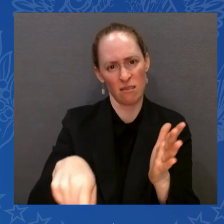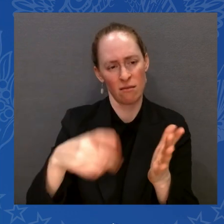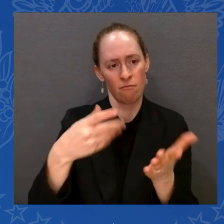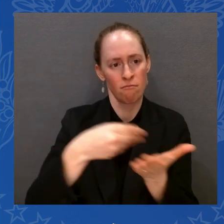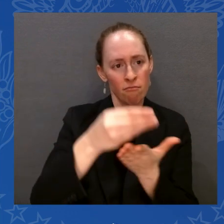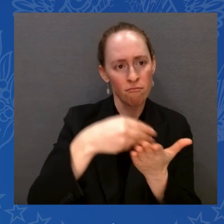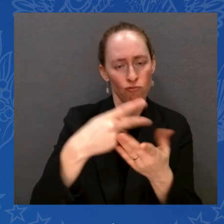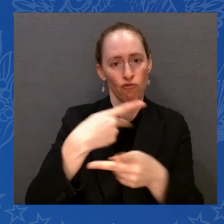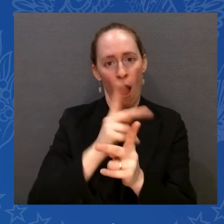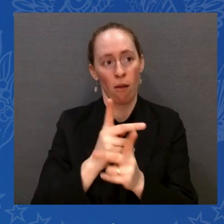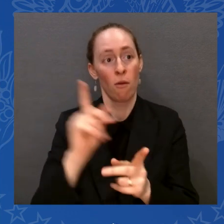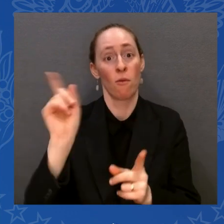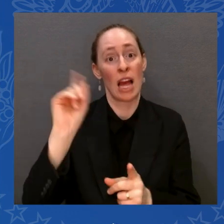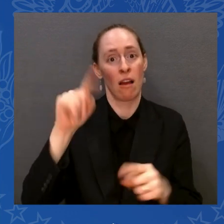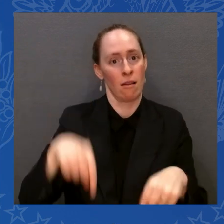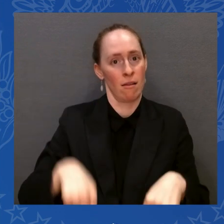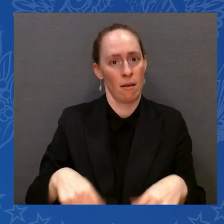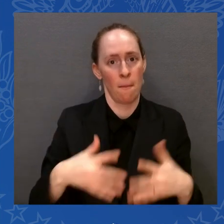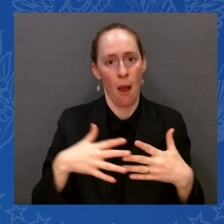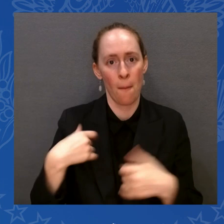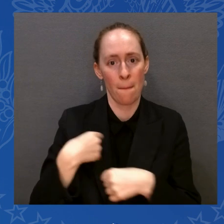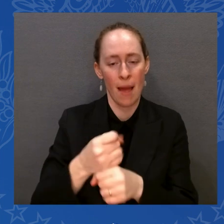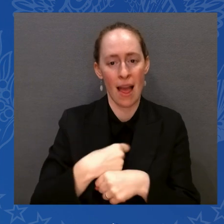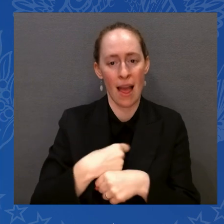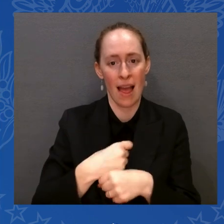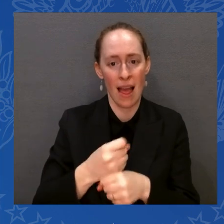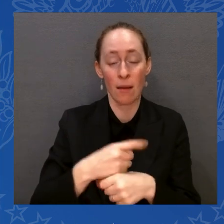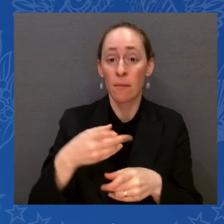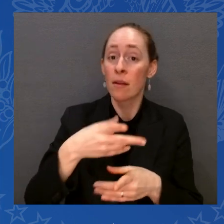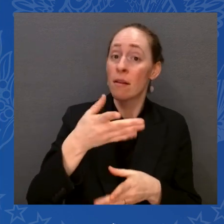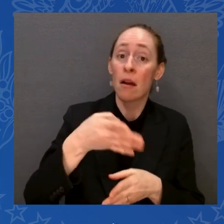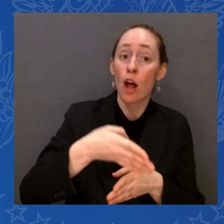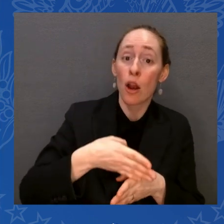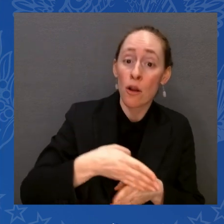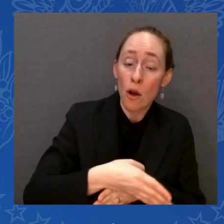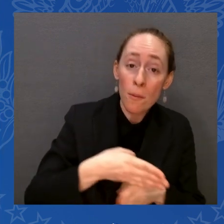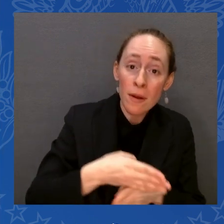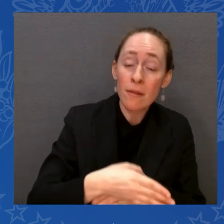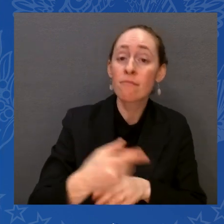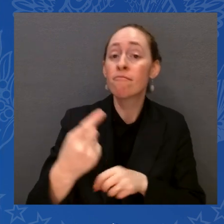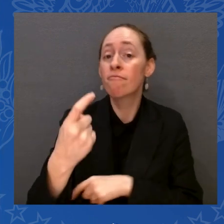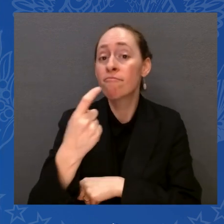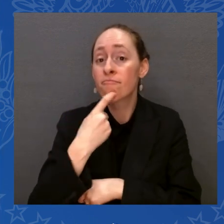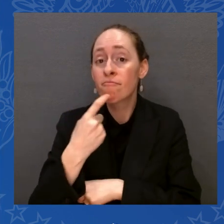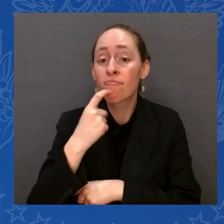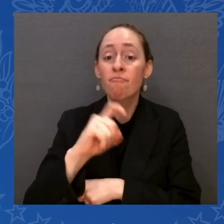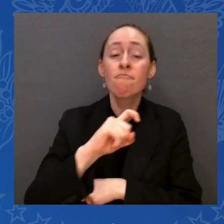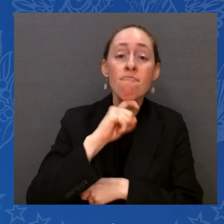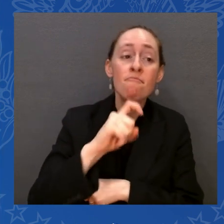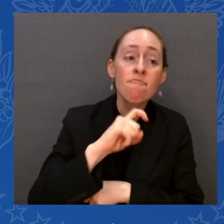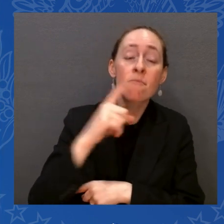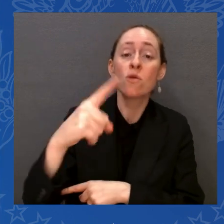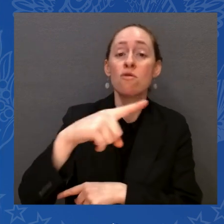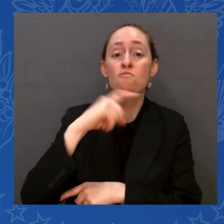American lumber, American glass, American drywall, American fiber optics, American roads, bridges,